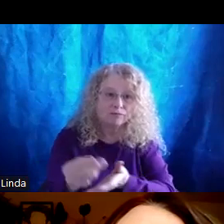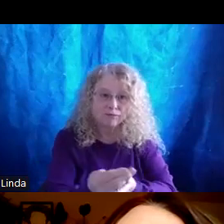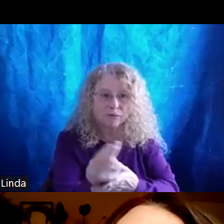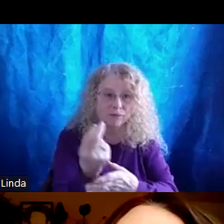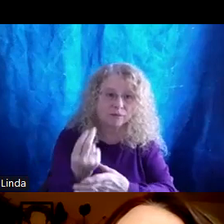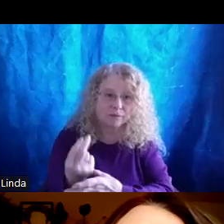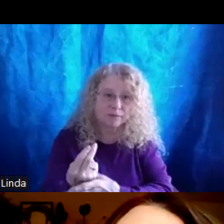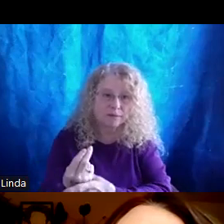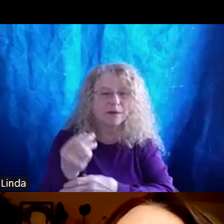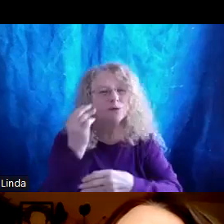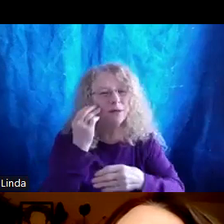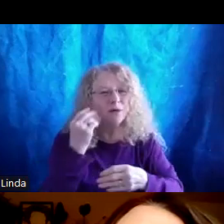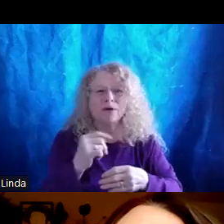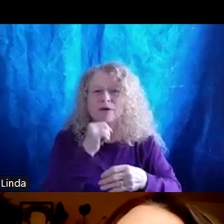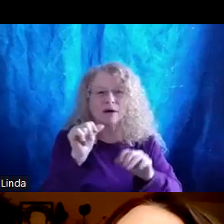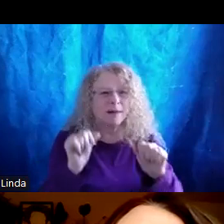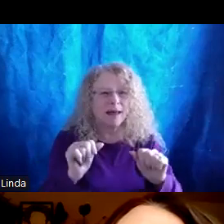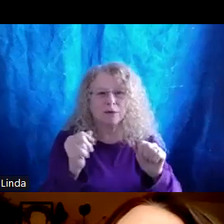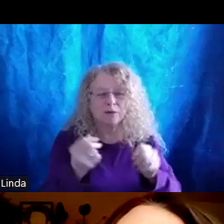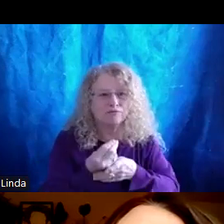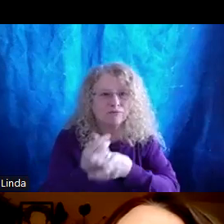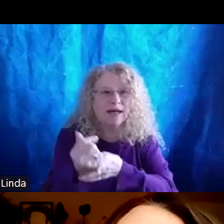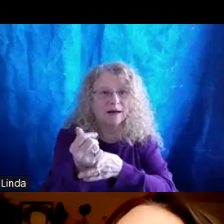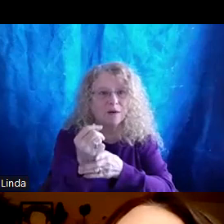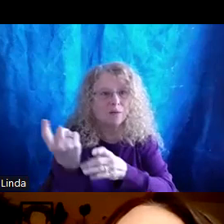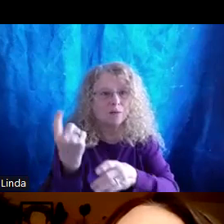NOT GOING TO BE ABLE TO SPEND FUNDS ON JUNE 30TH FOR JUNE 30TH, SO --